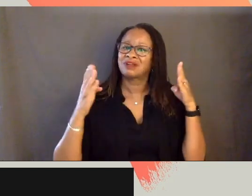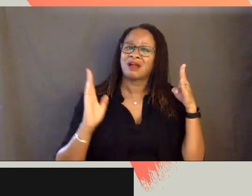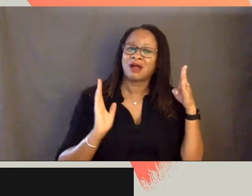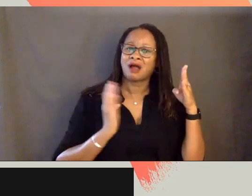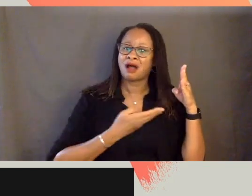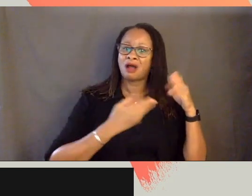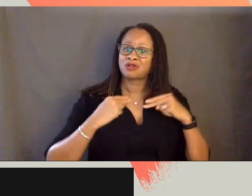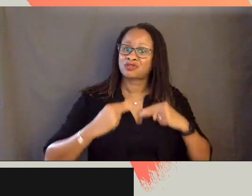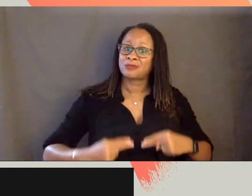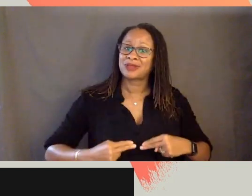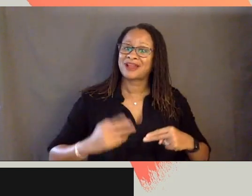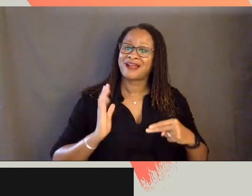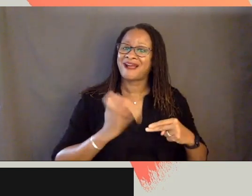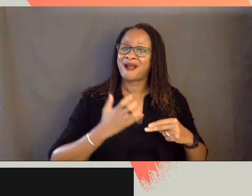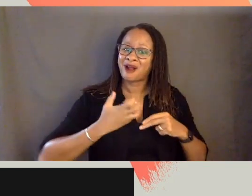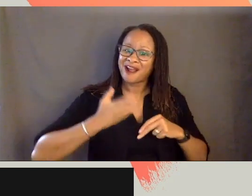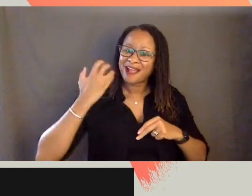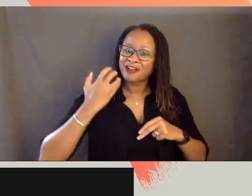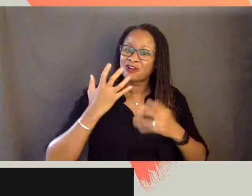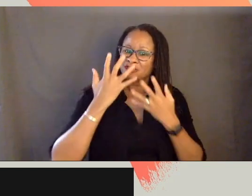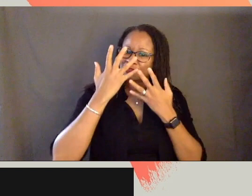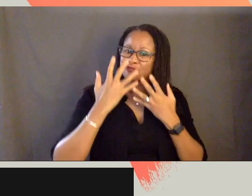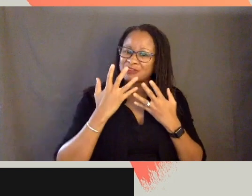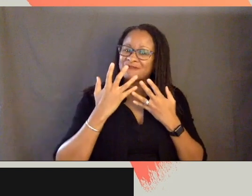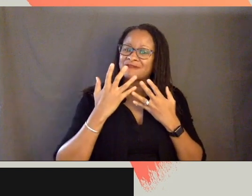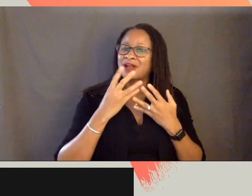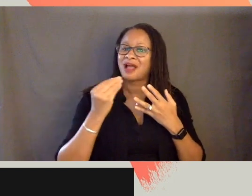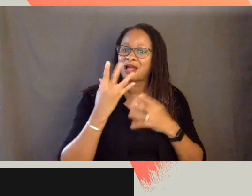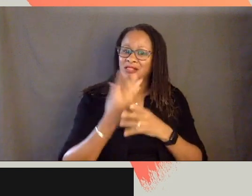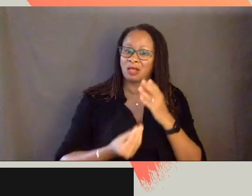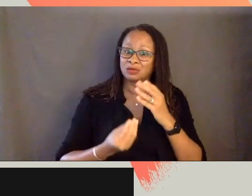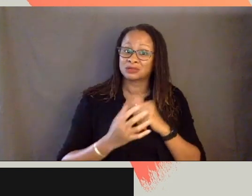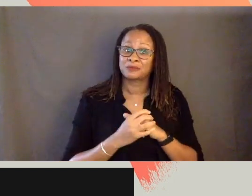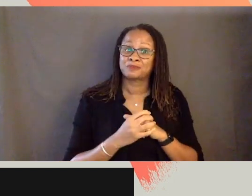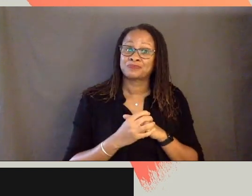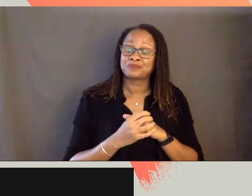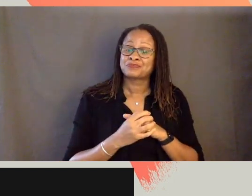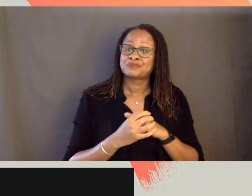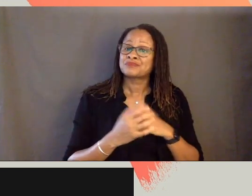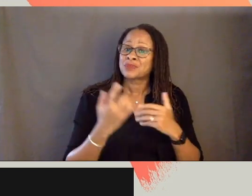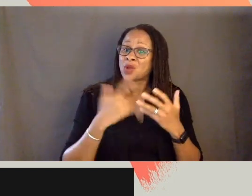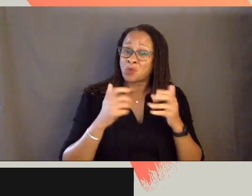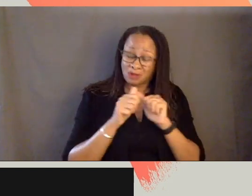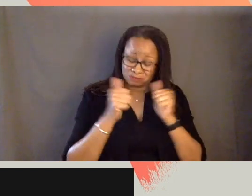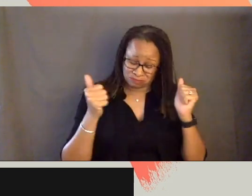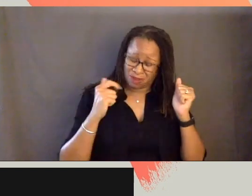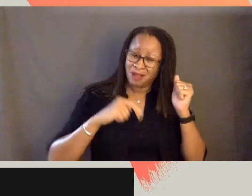and our anger, grief, and loss. And what is being unearthed seems to defy the language,